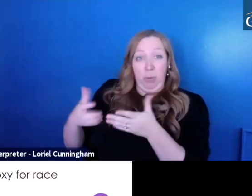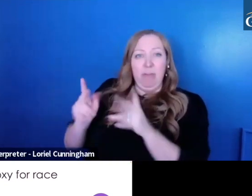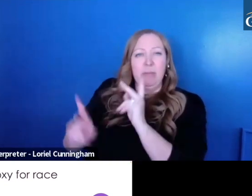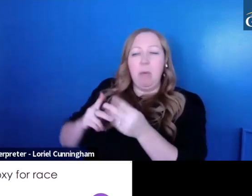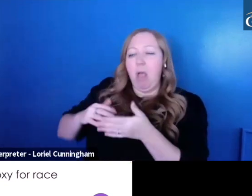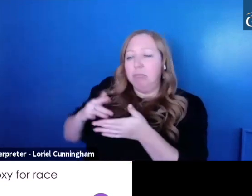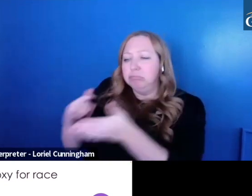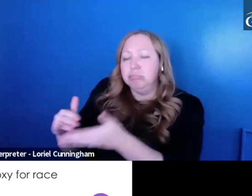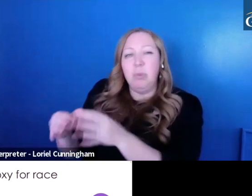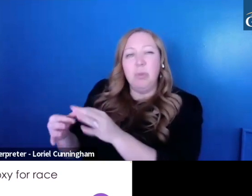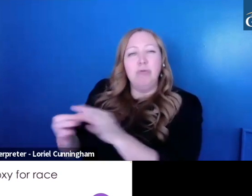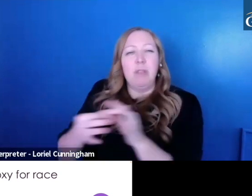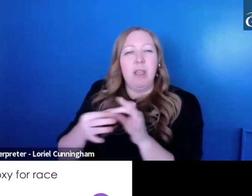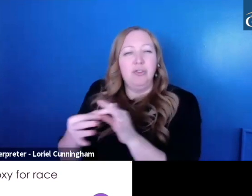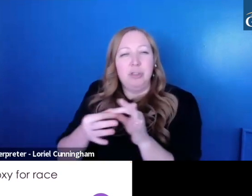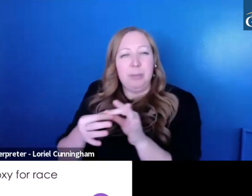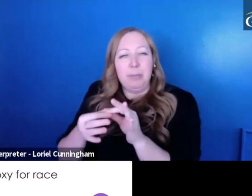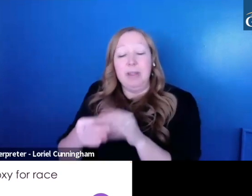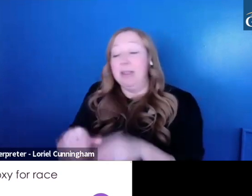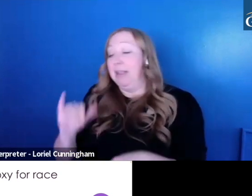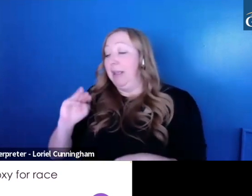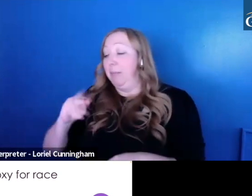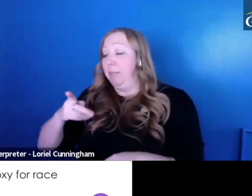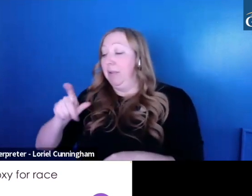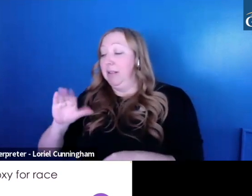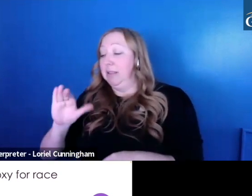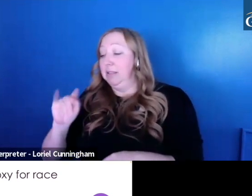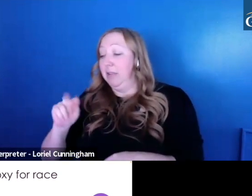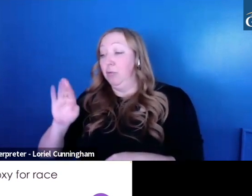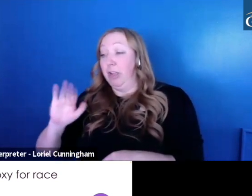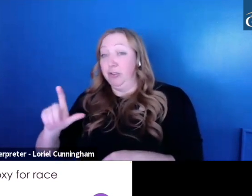may call implicit racial bias and the function of the brain,